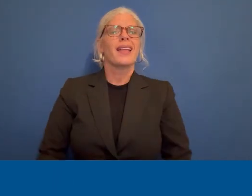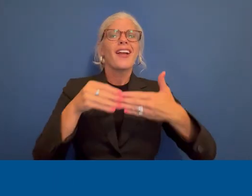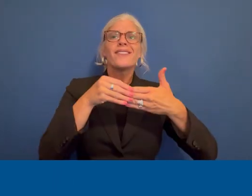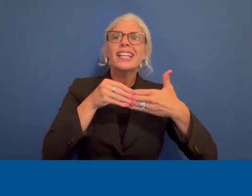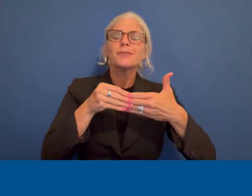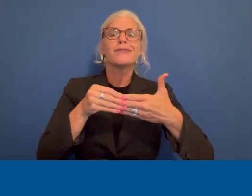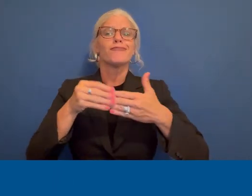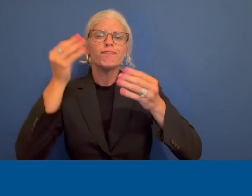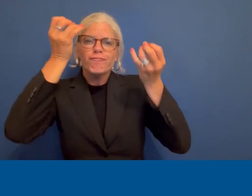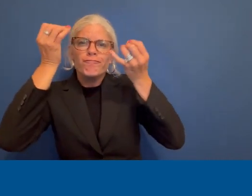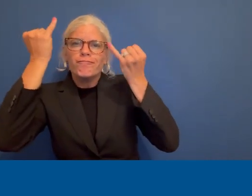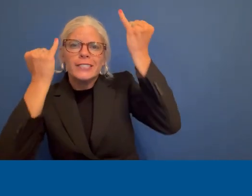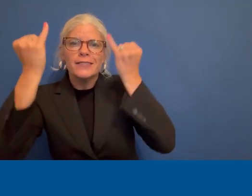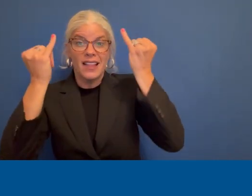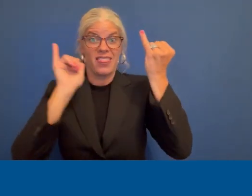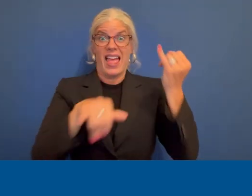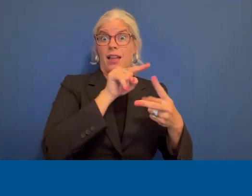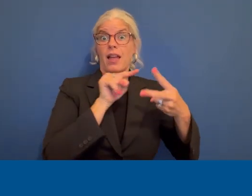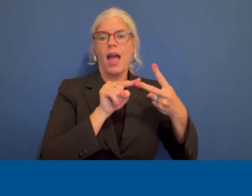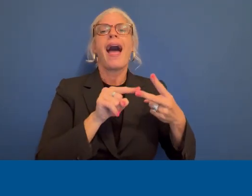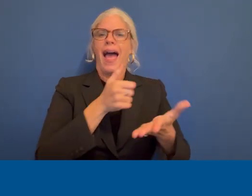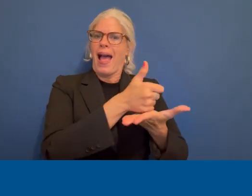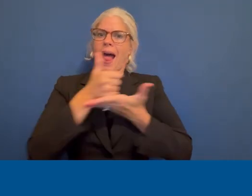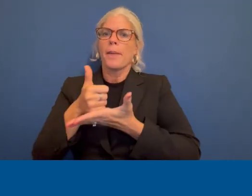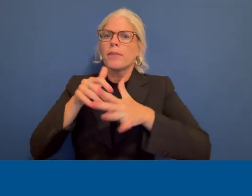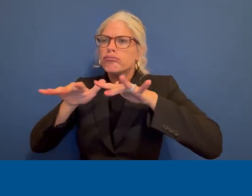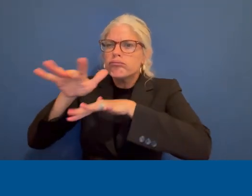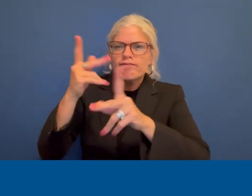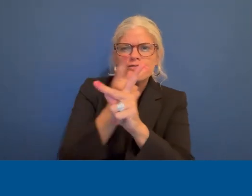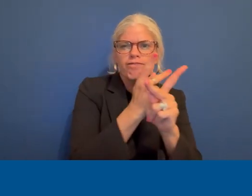Flexibility and creativity, this will allow for the exploration of new solutions,